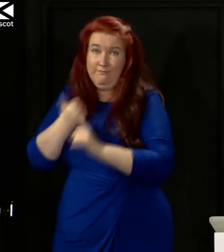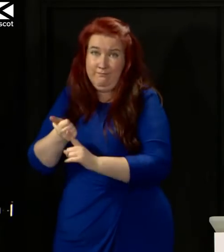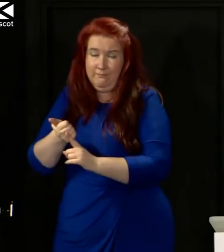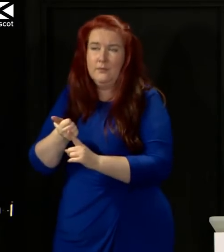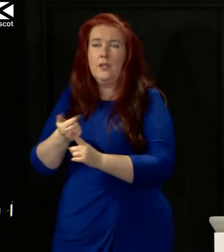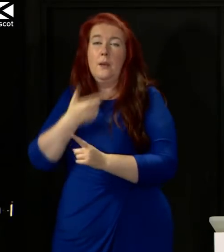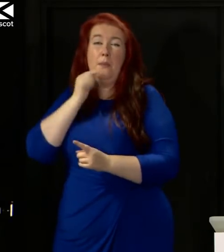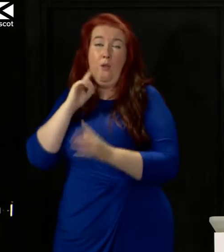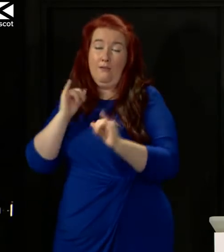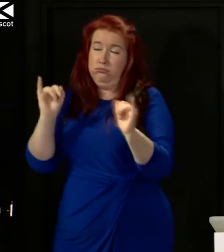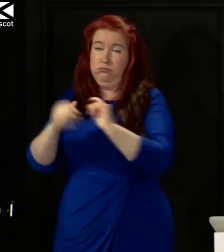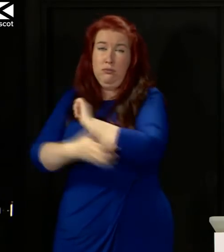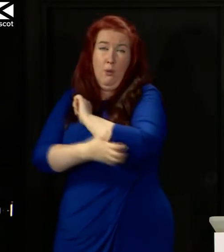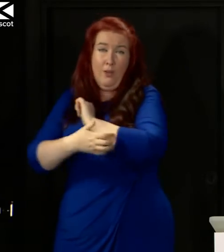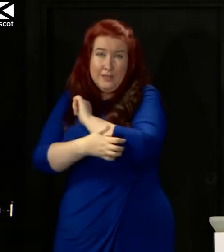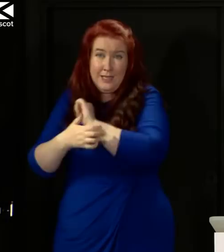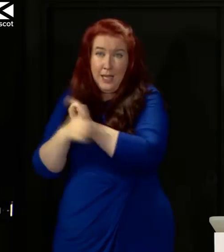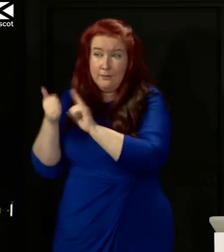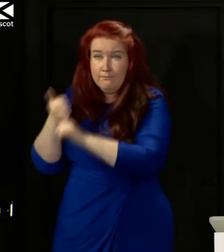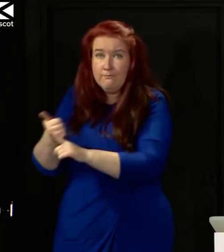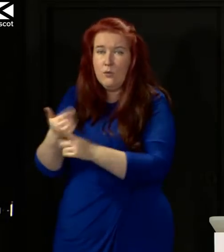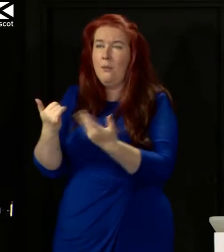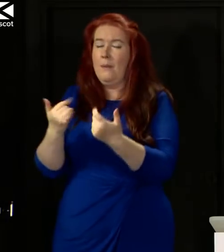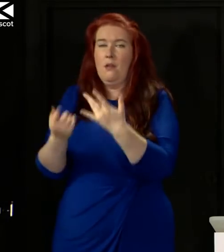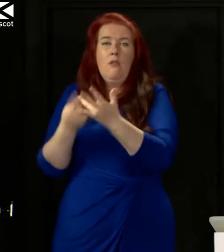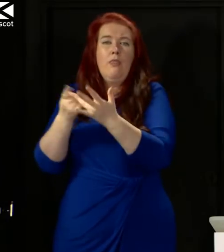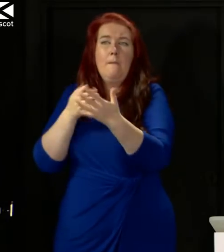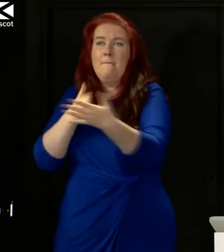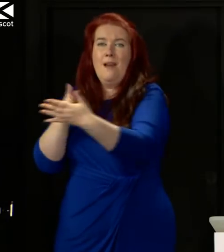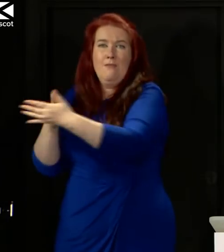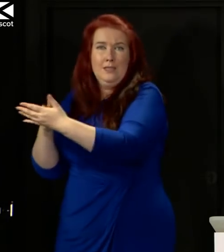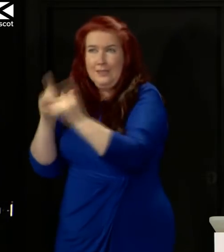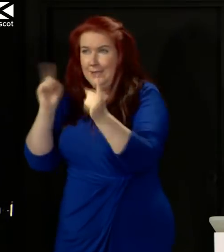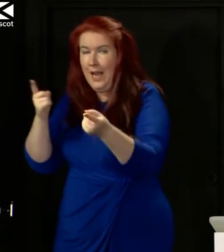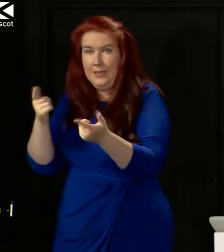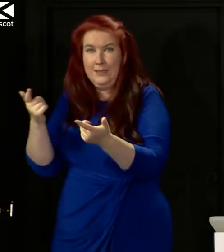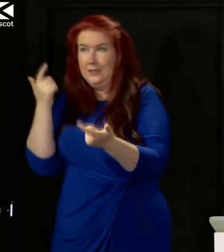severe poverty, people who face other barriers to getting food, and people who are being